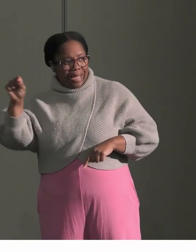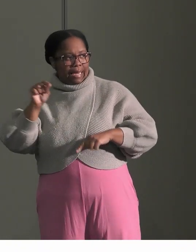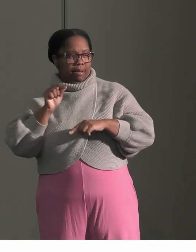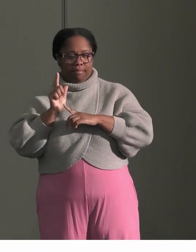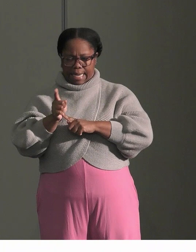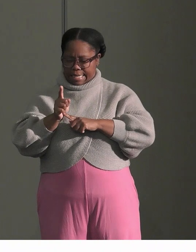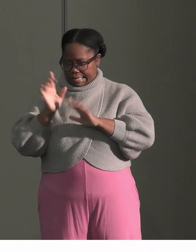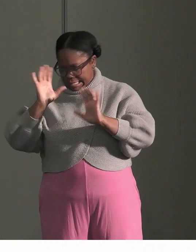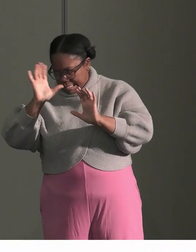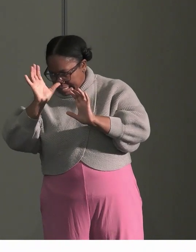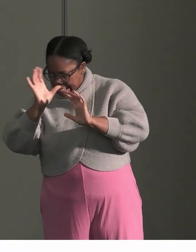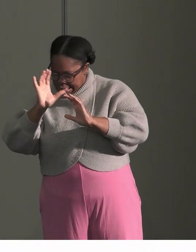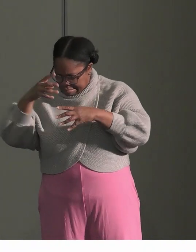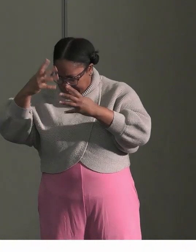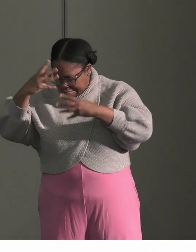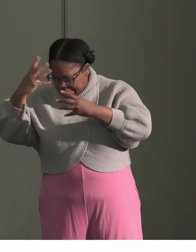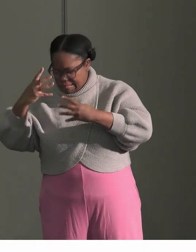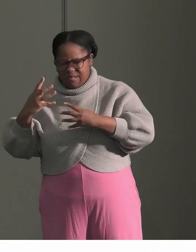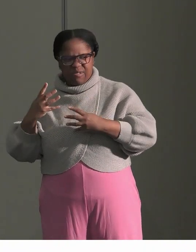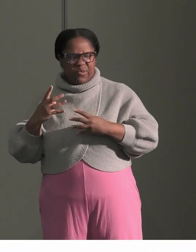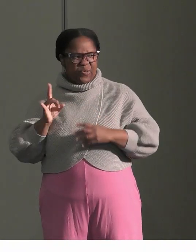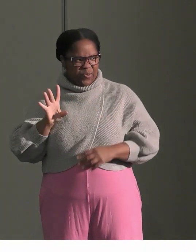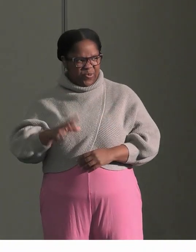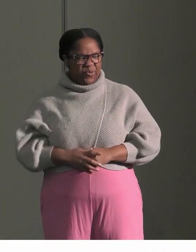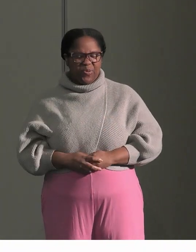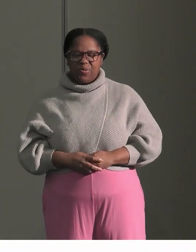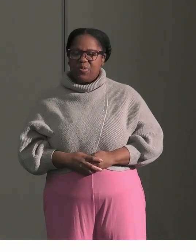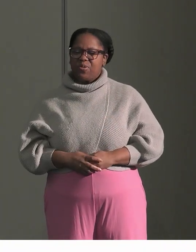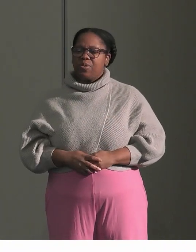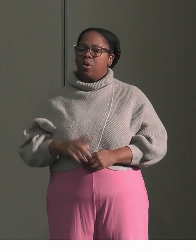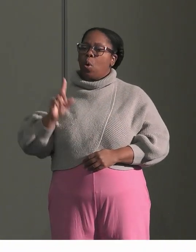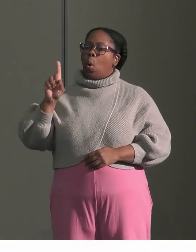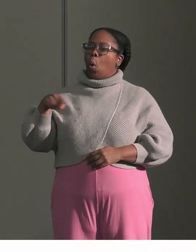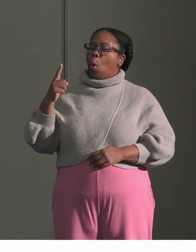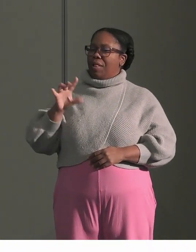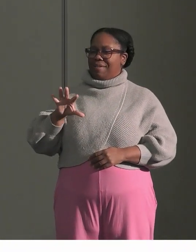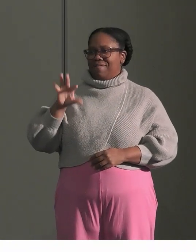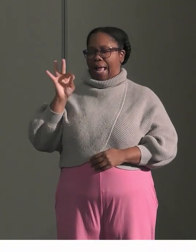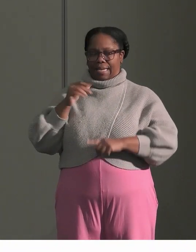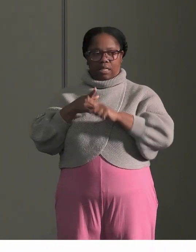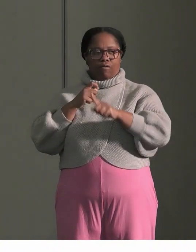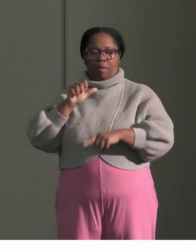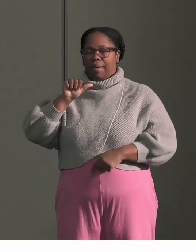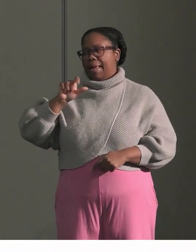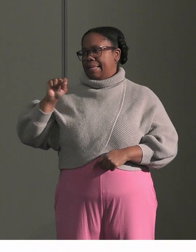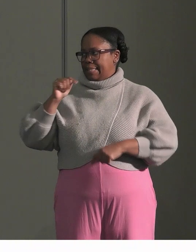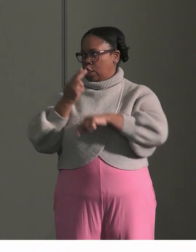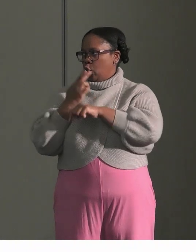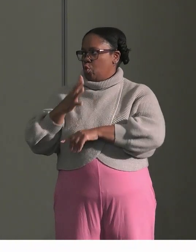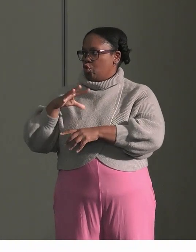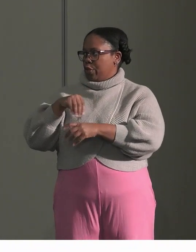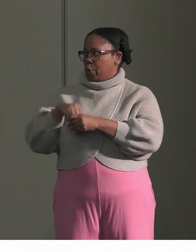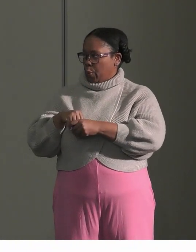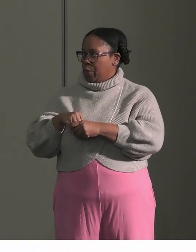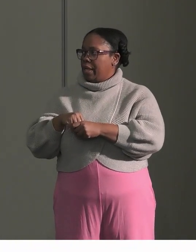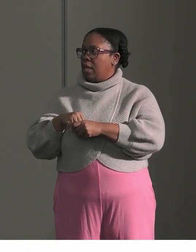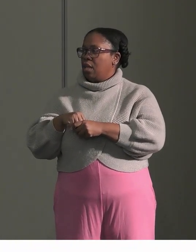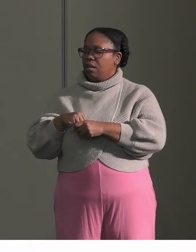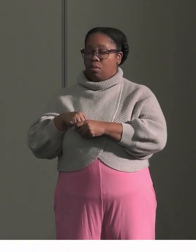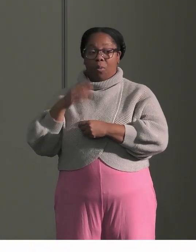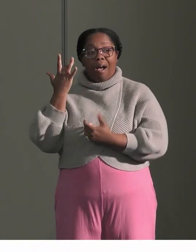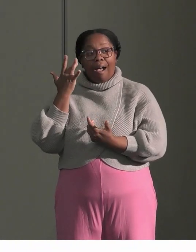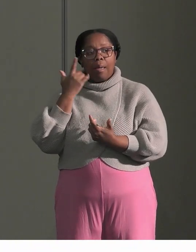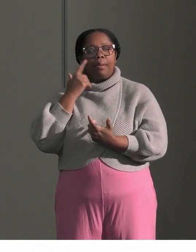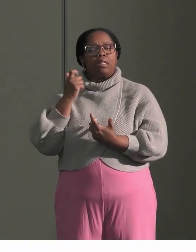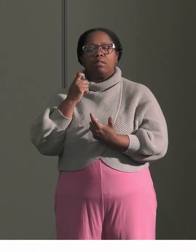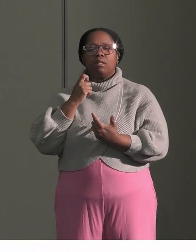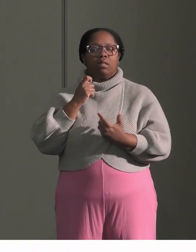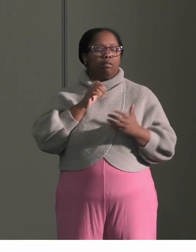So only findings are found from AT user for this grouping. We will a difference of experience. From